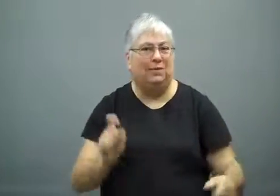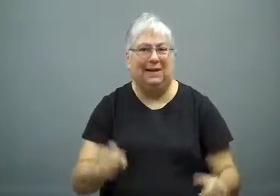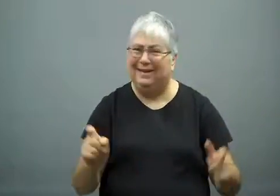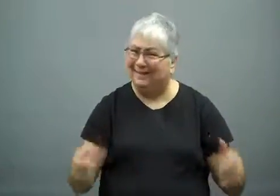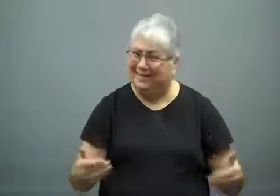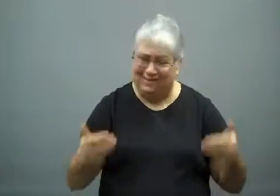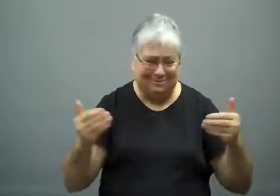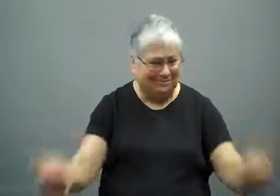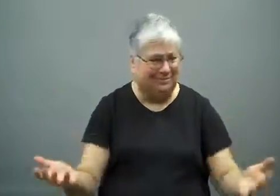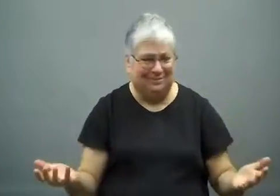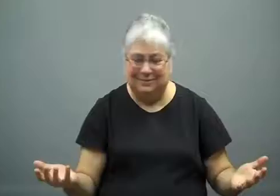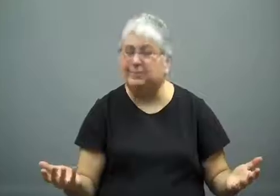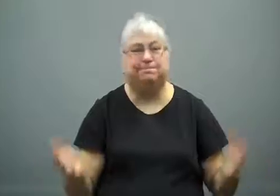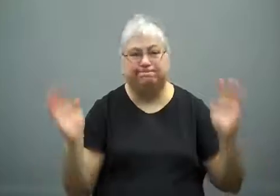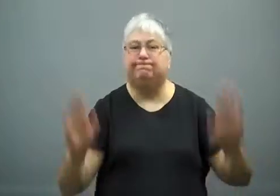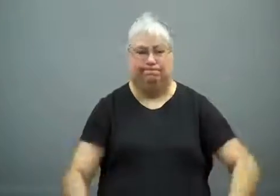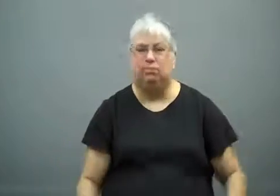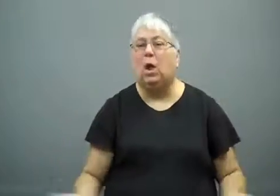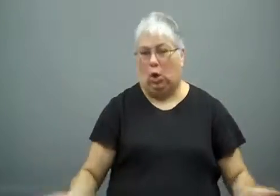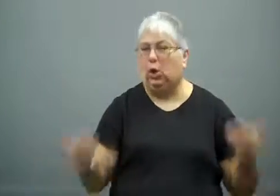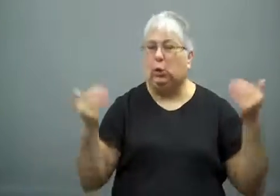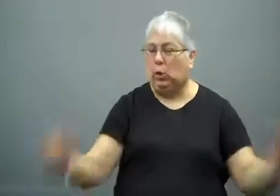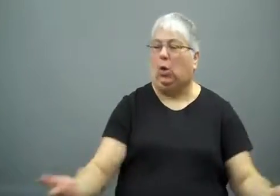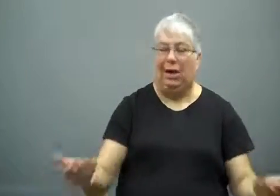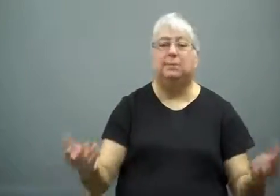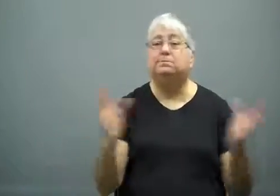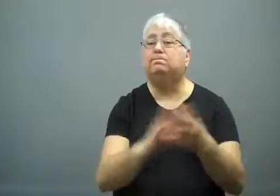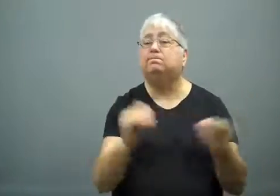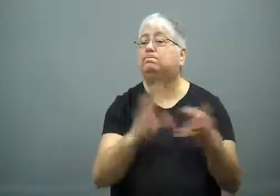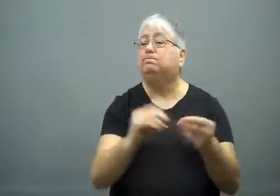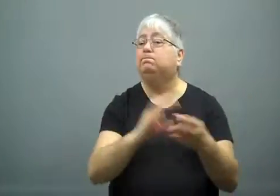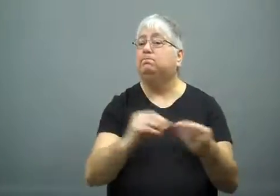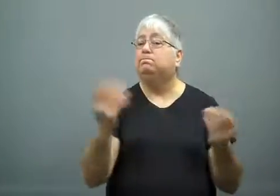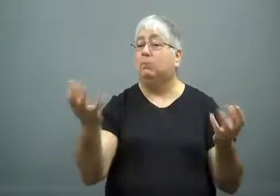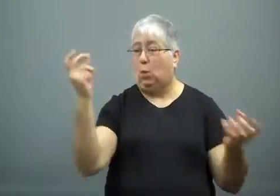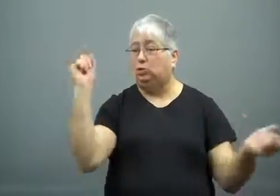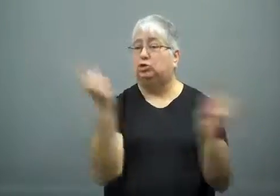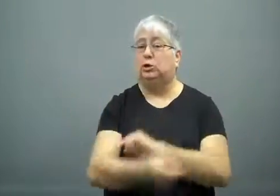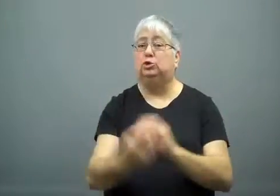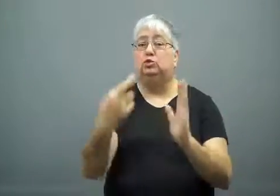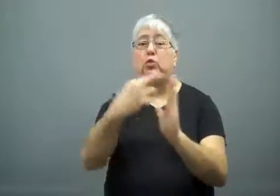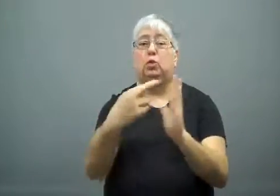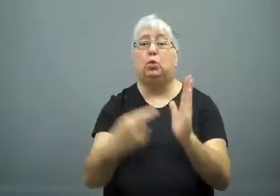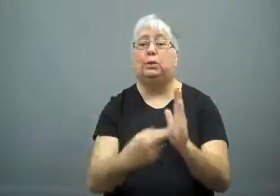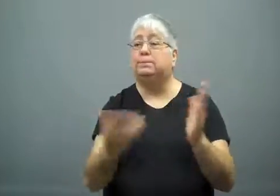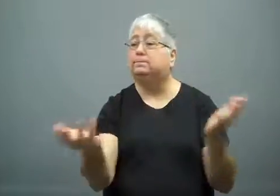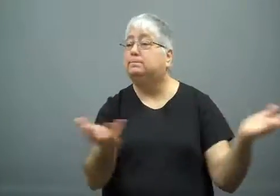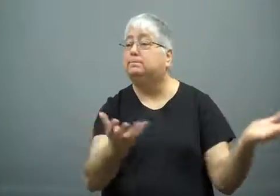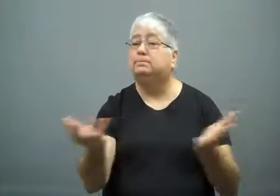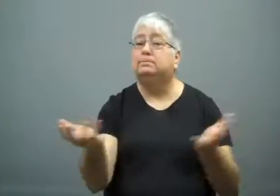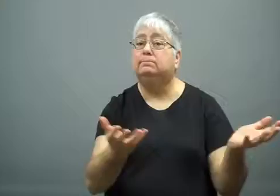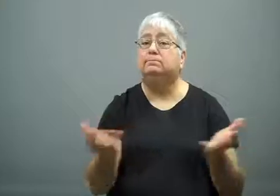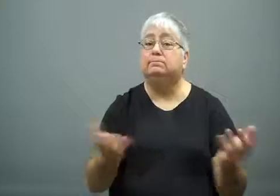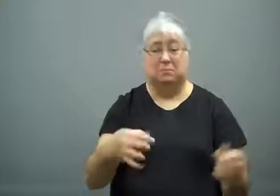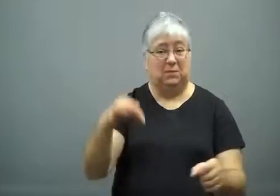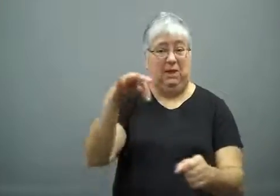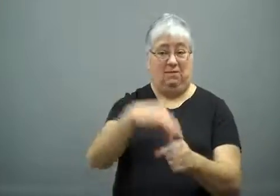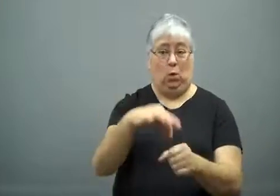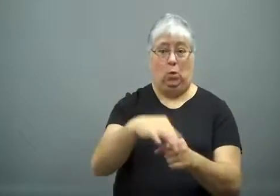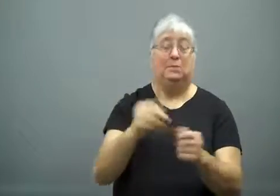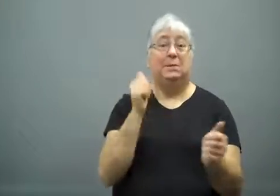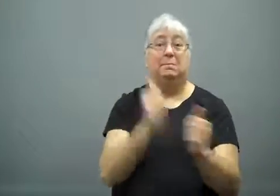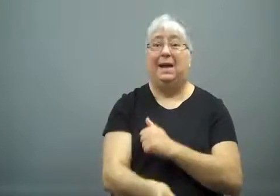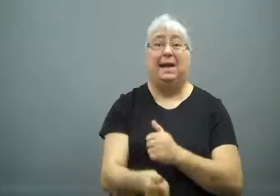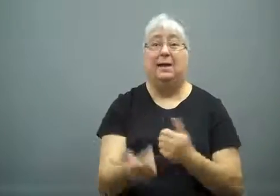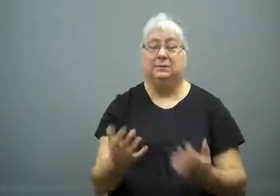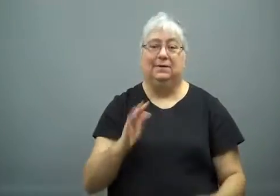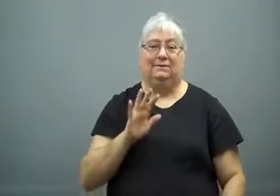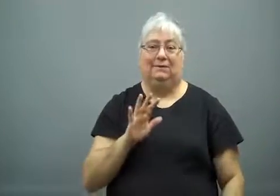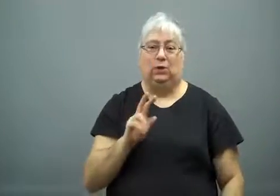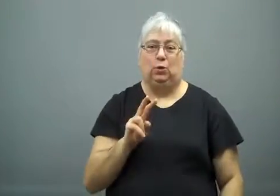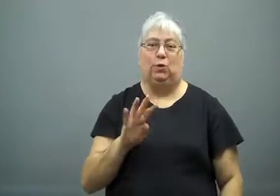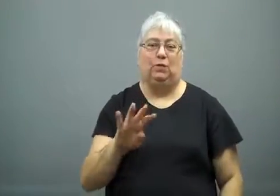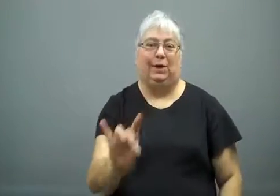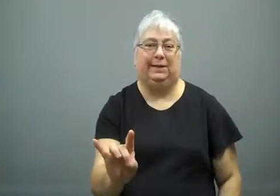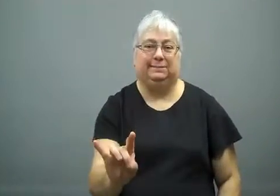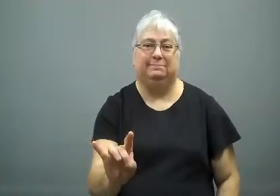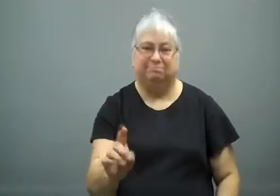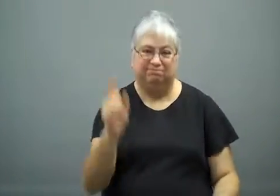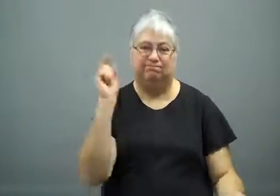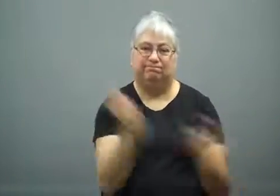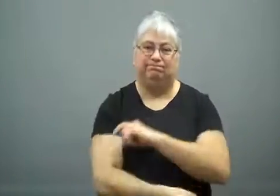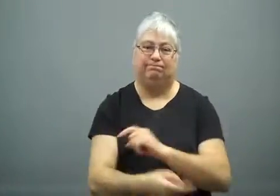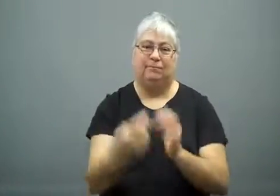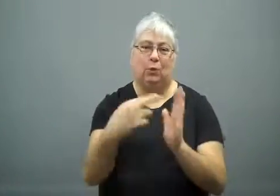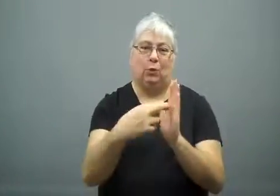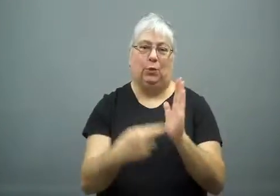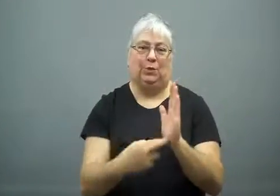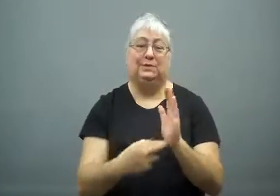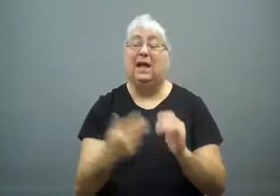So he went ahead and called for a vote on the rule change.